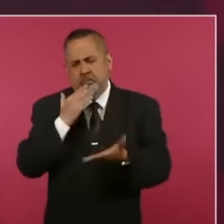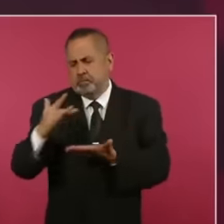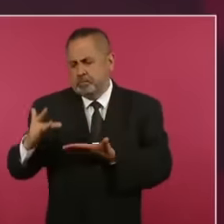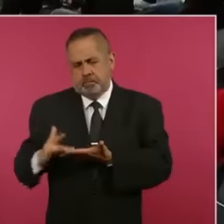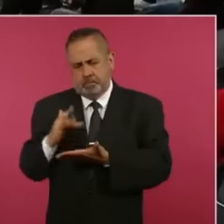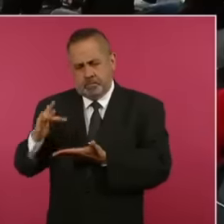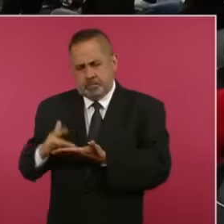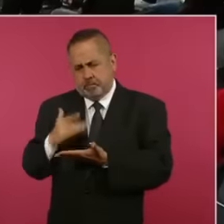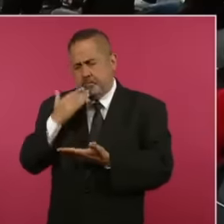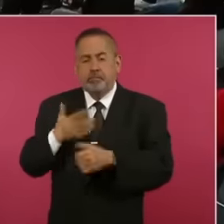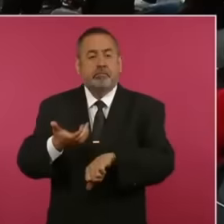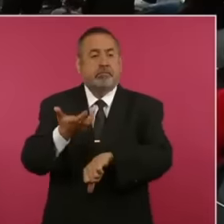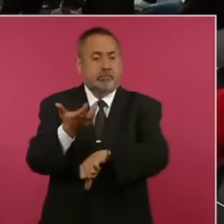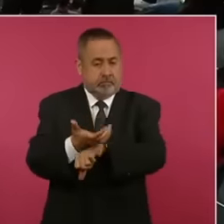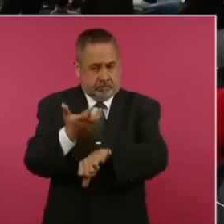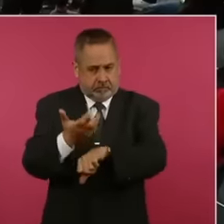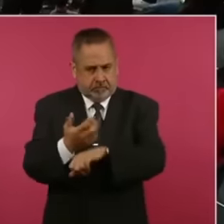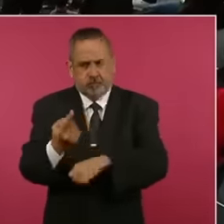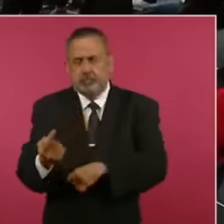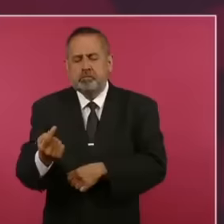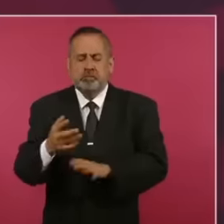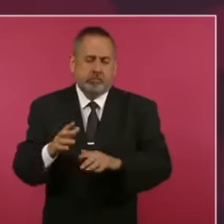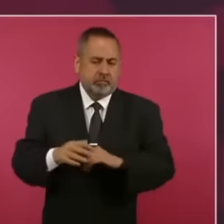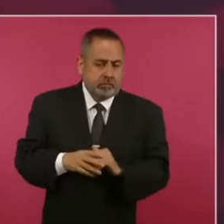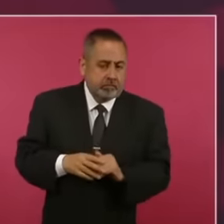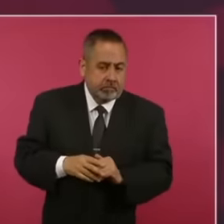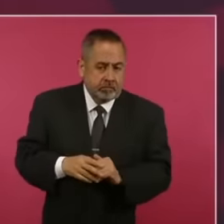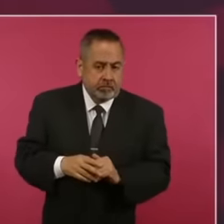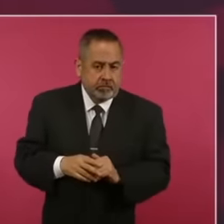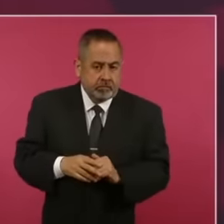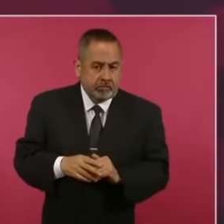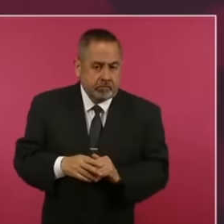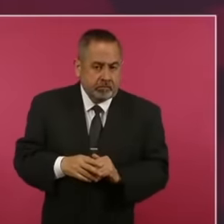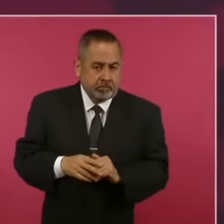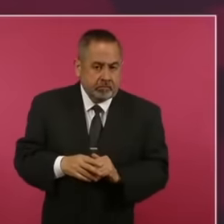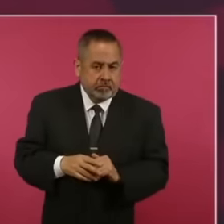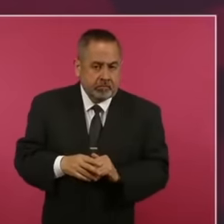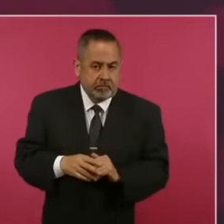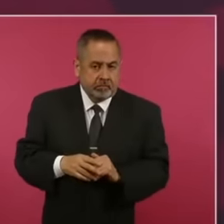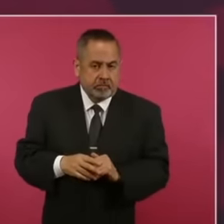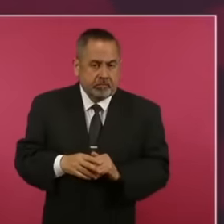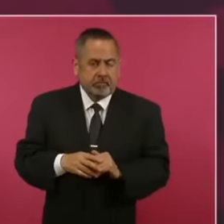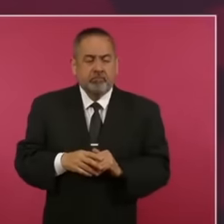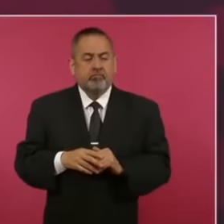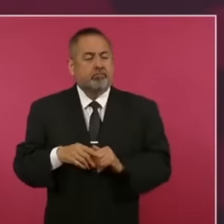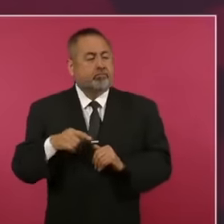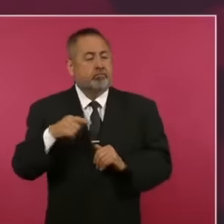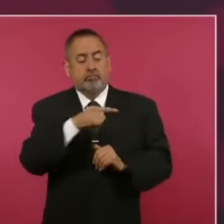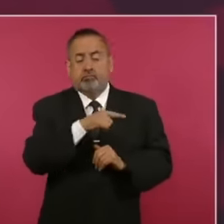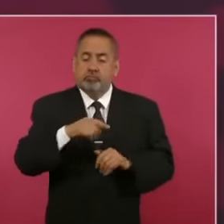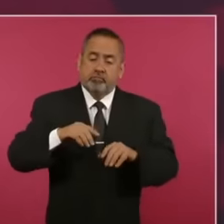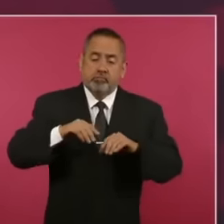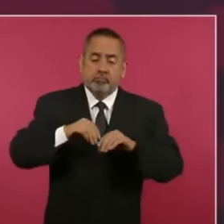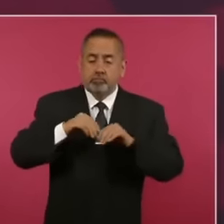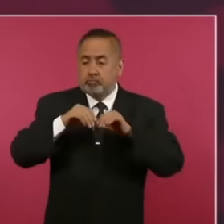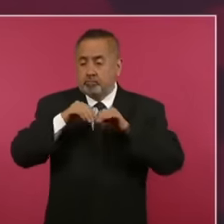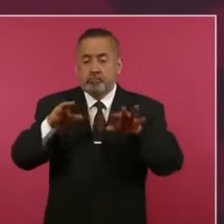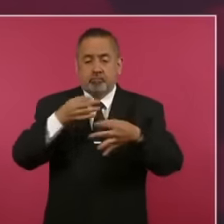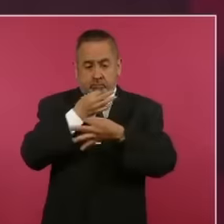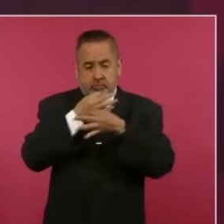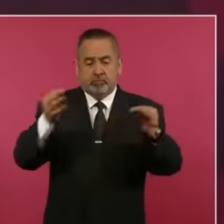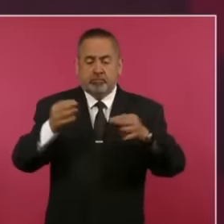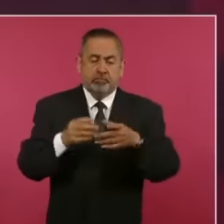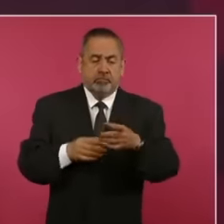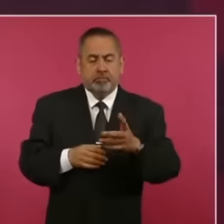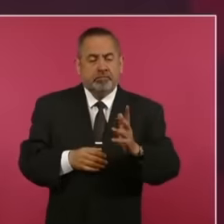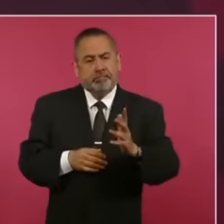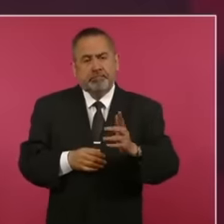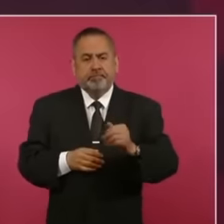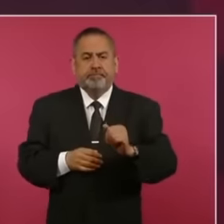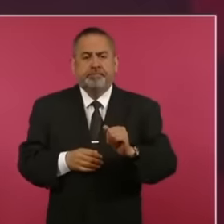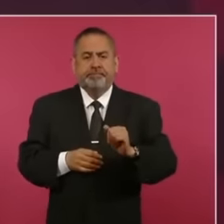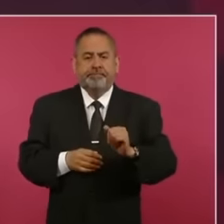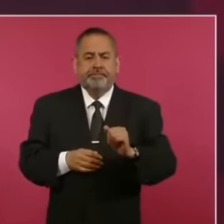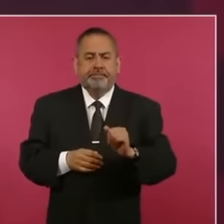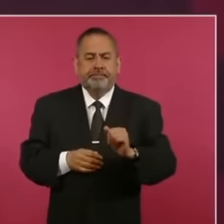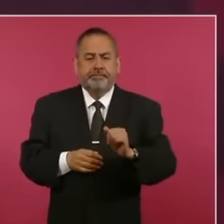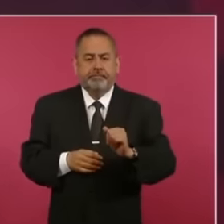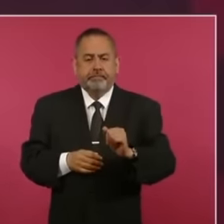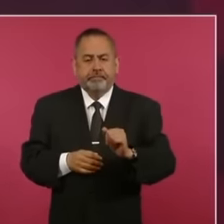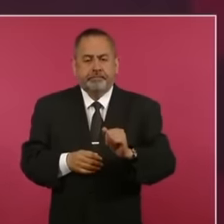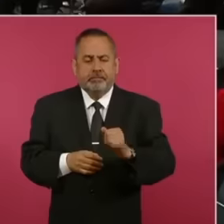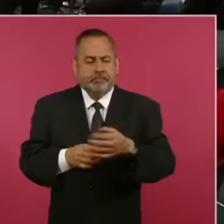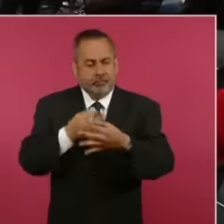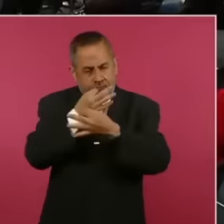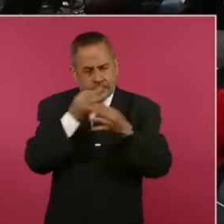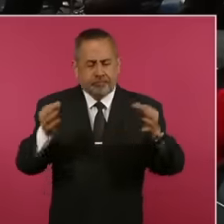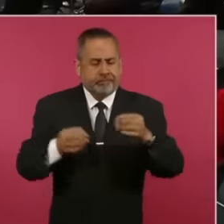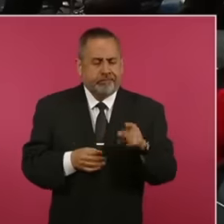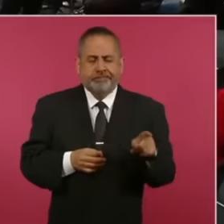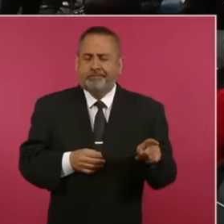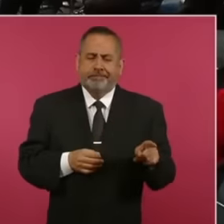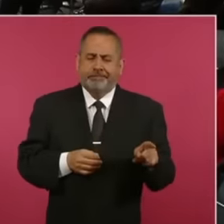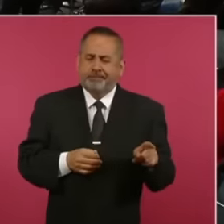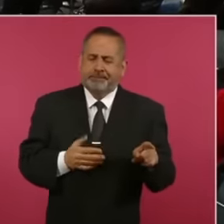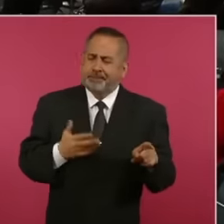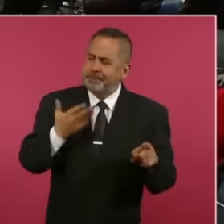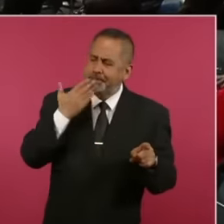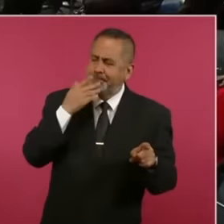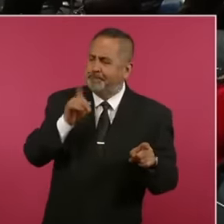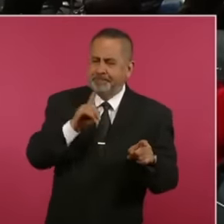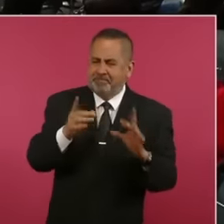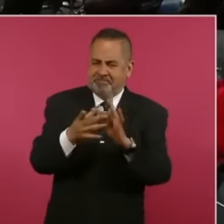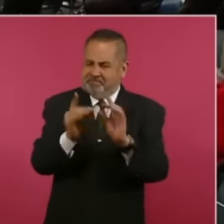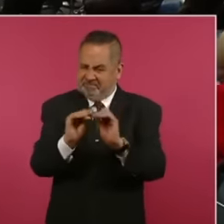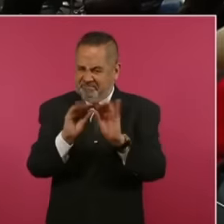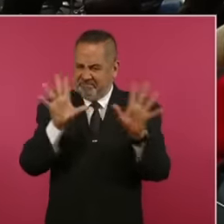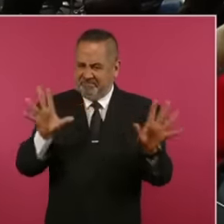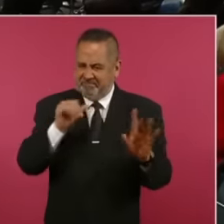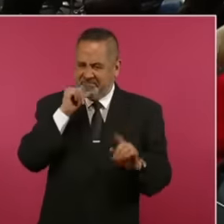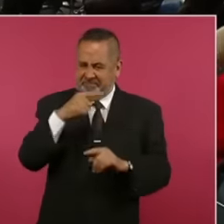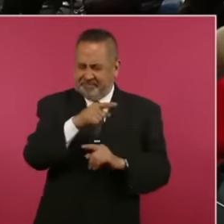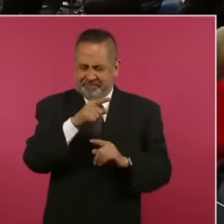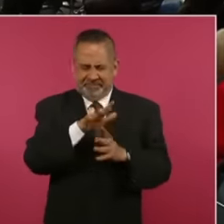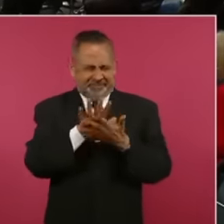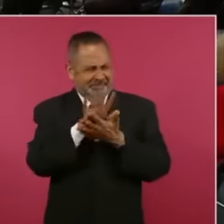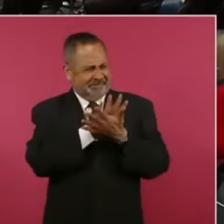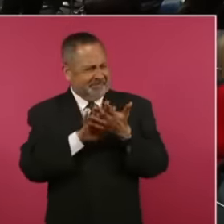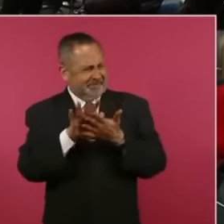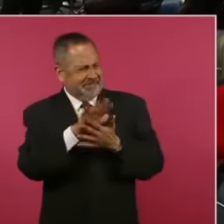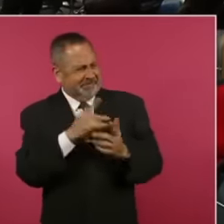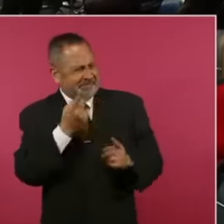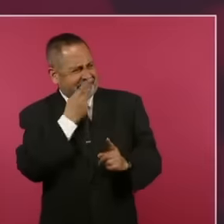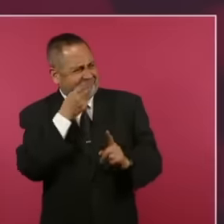US government, after a statement, we are going to say vaguely ambiguous,